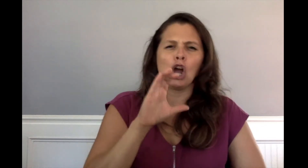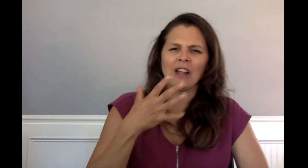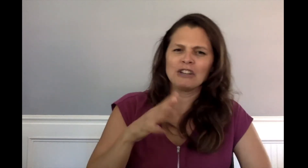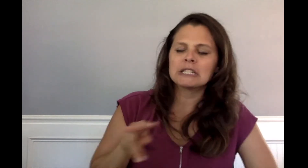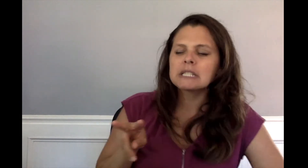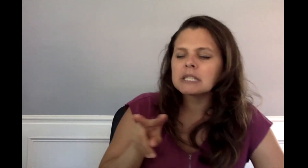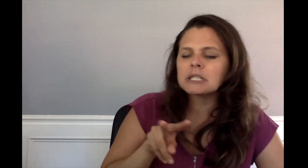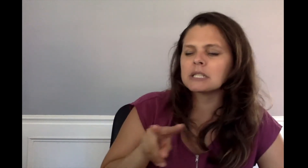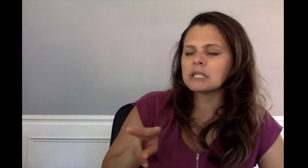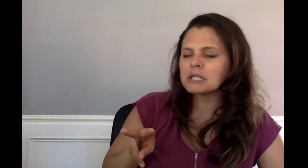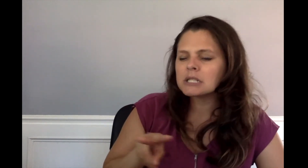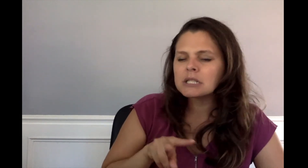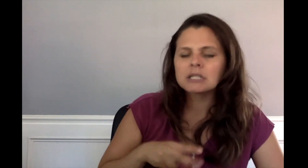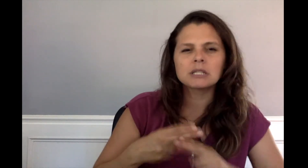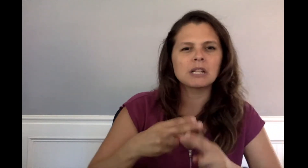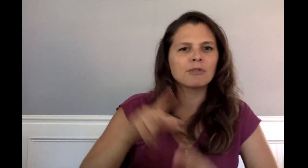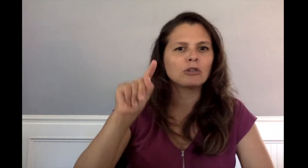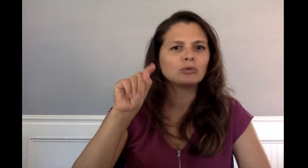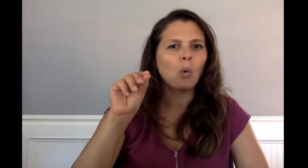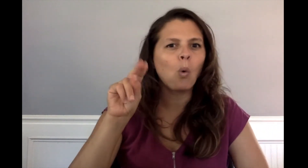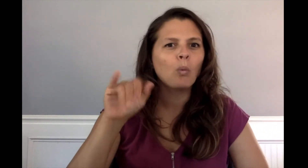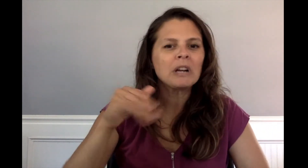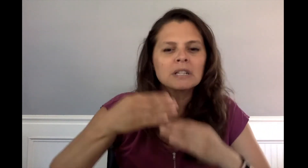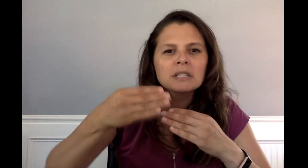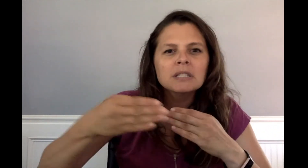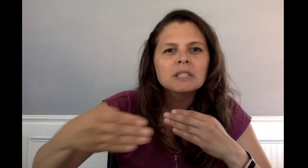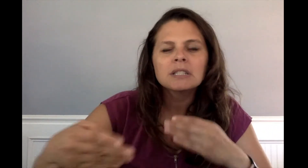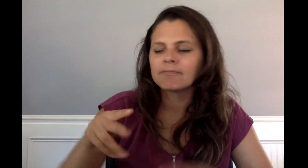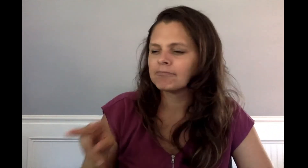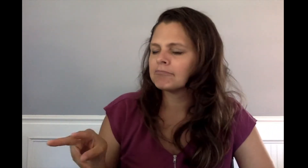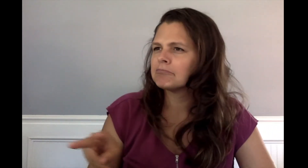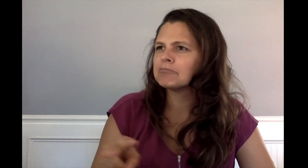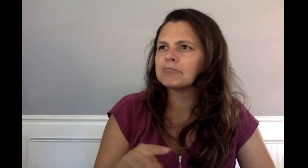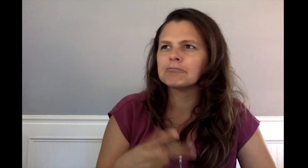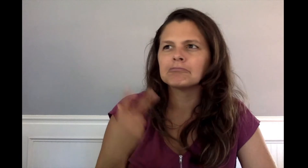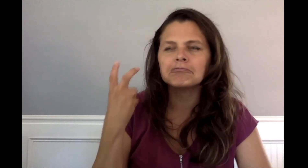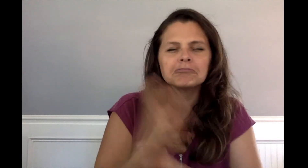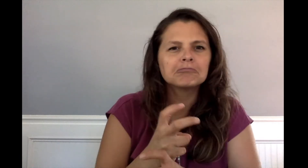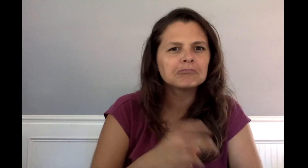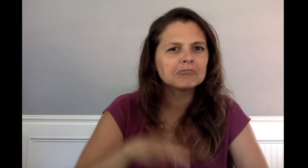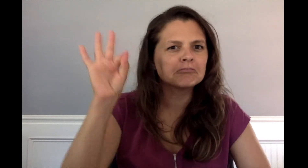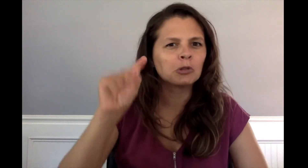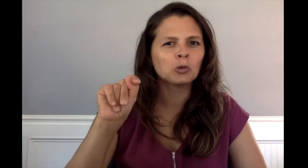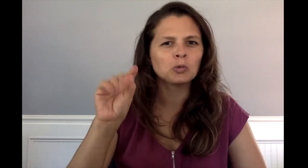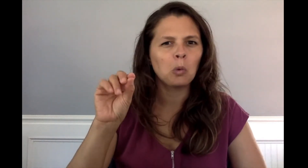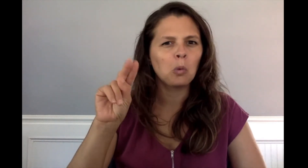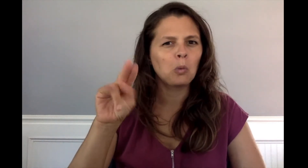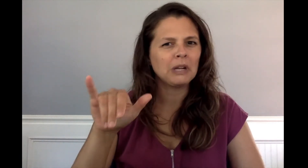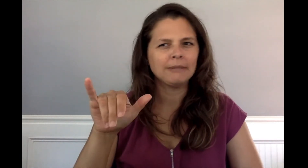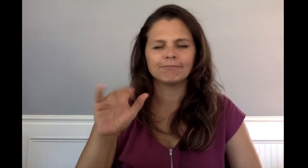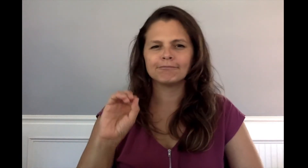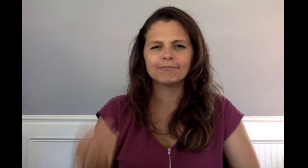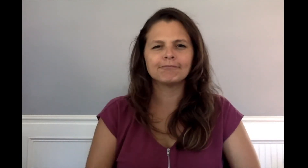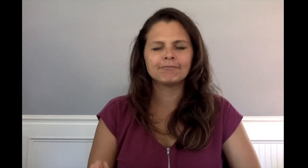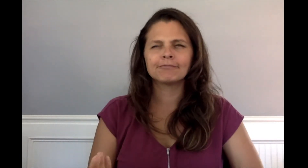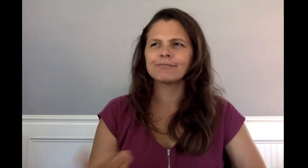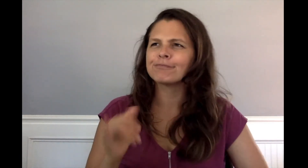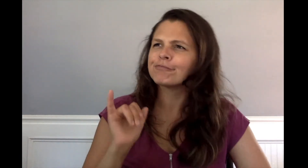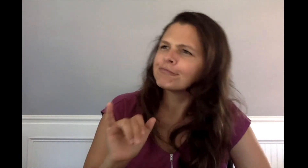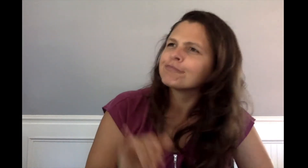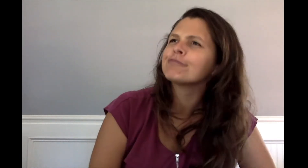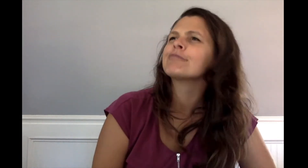Charlie searched the entire time for one that said Tony.